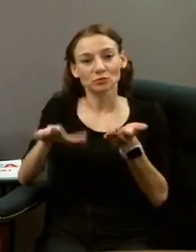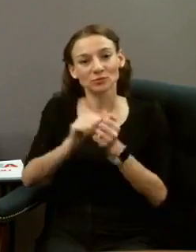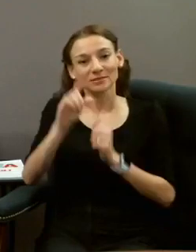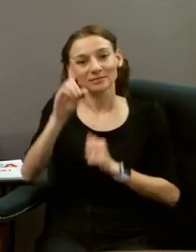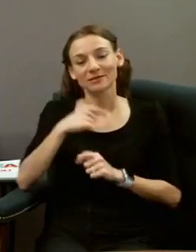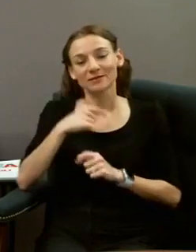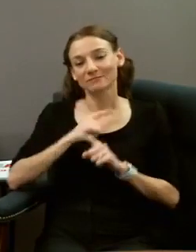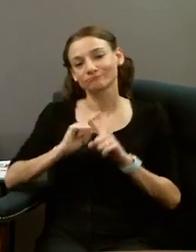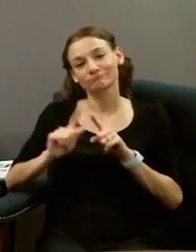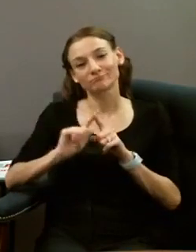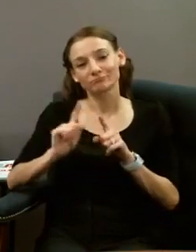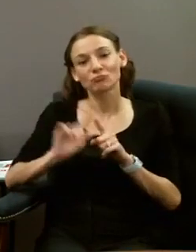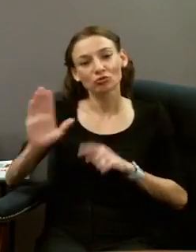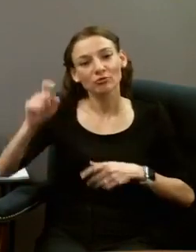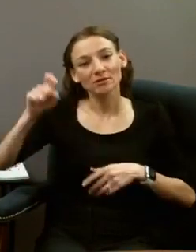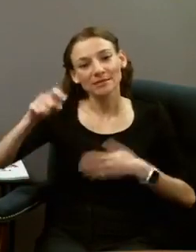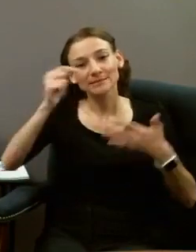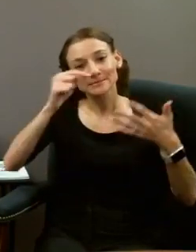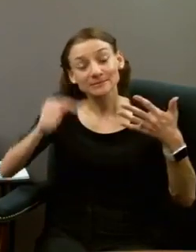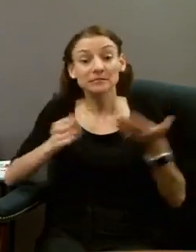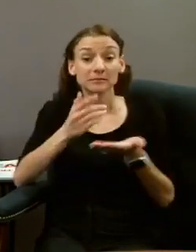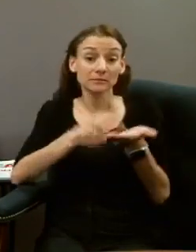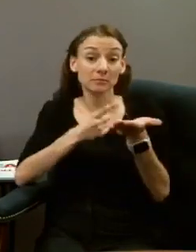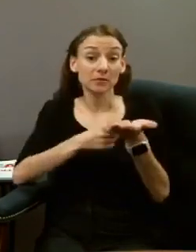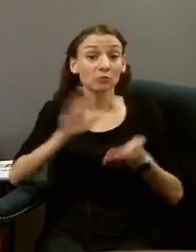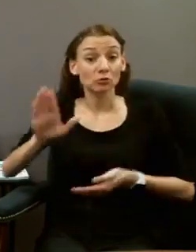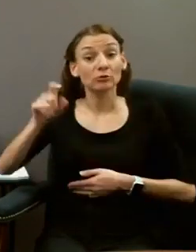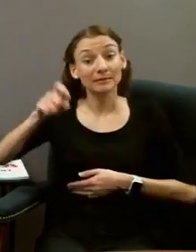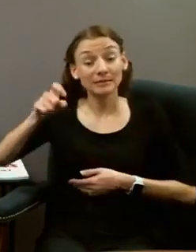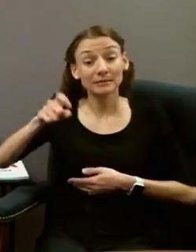Sometimes those needs do include or involve behaviors